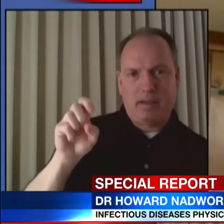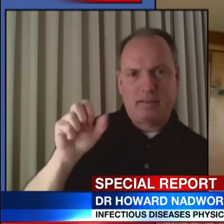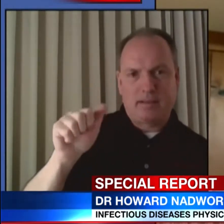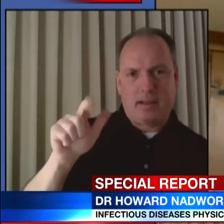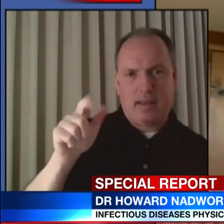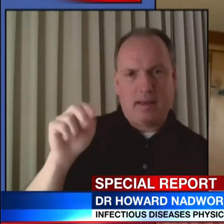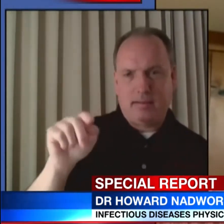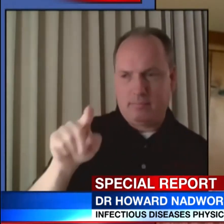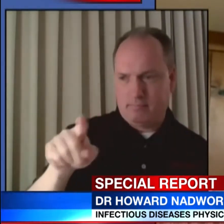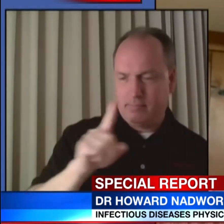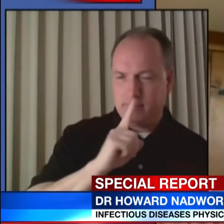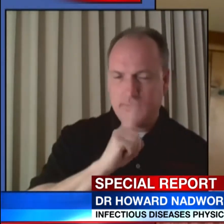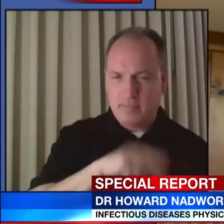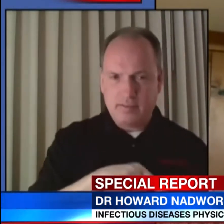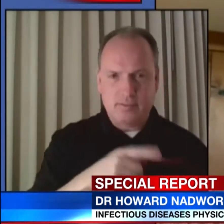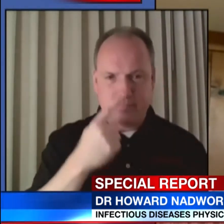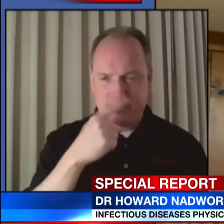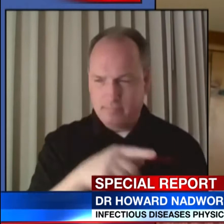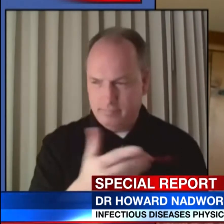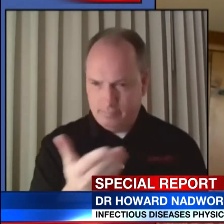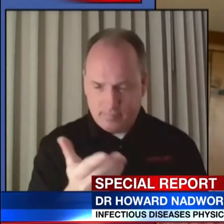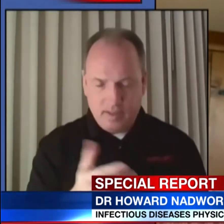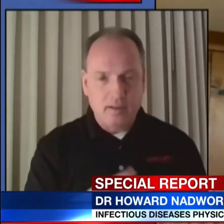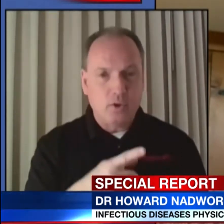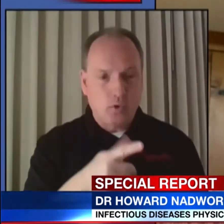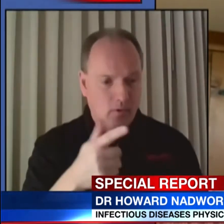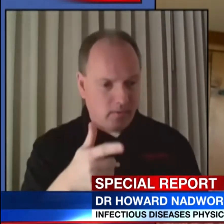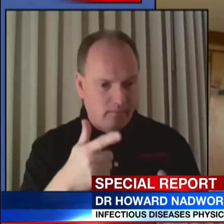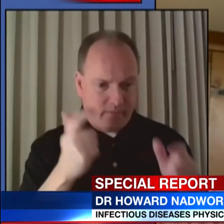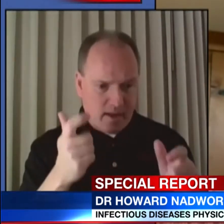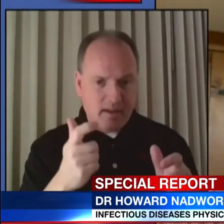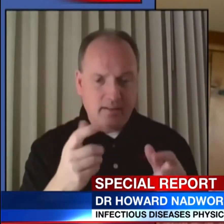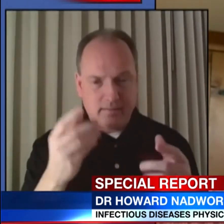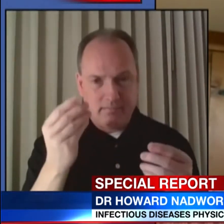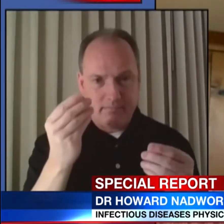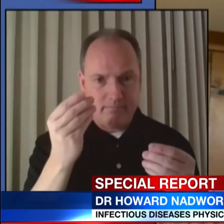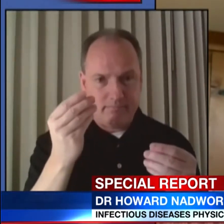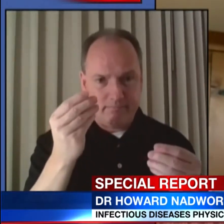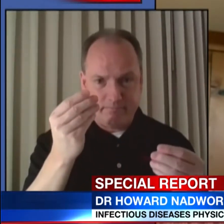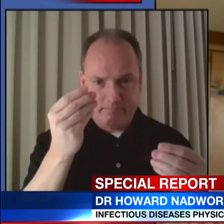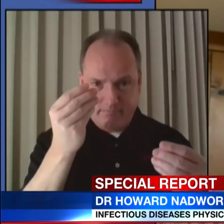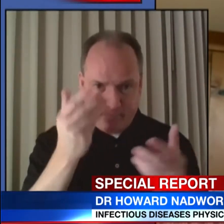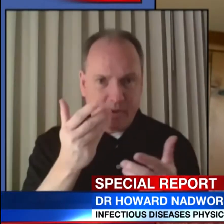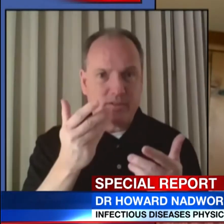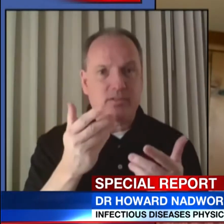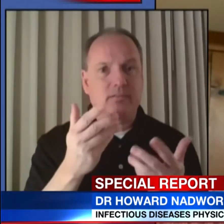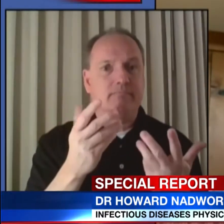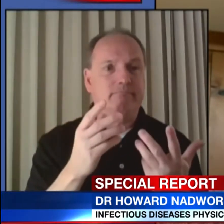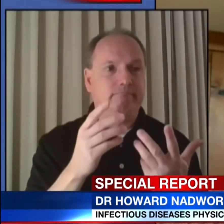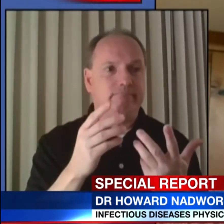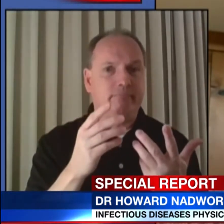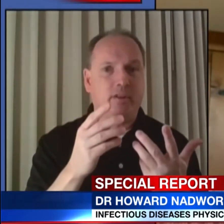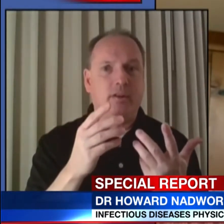THERE IS A FAIR AMOUNT OF THE VARIANCE SPREADING IN ERIE. MELISSA, ARE YOU FINDING